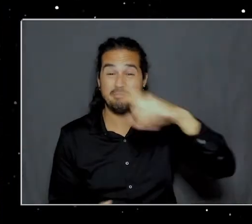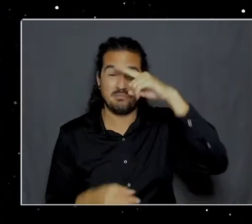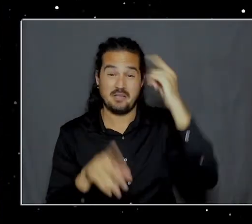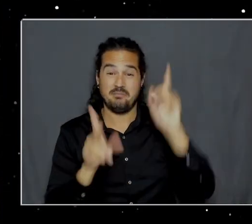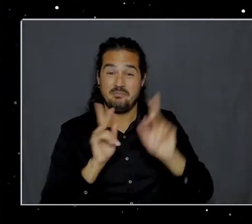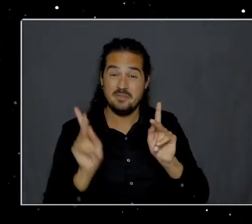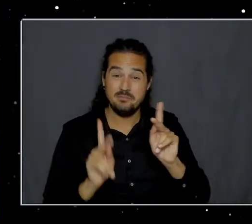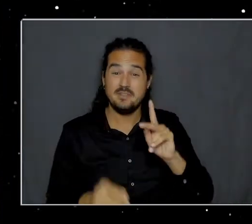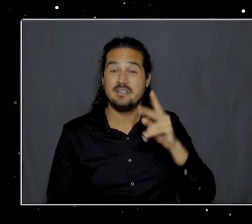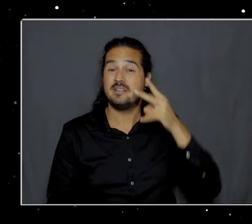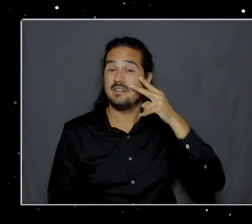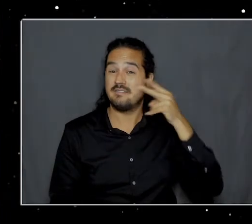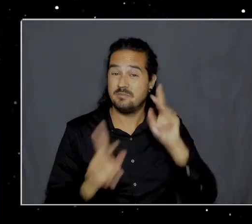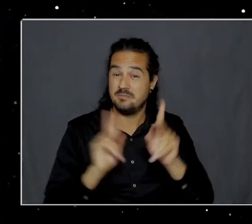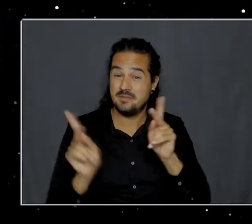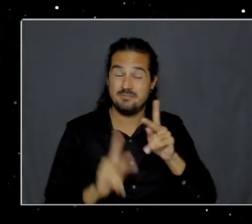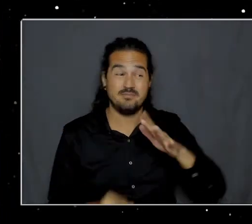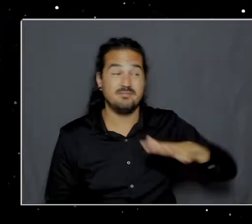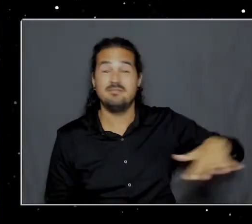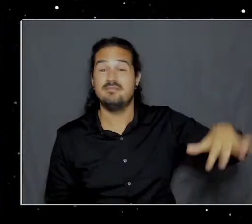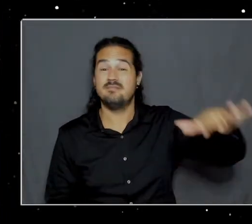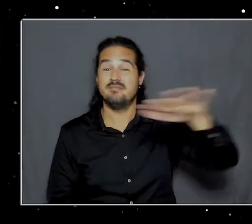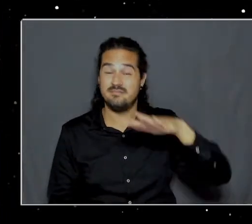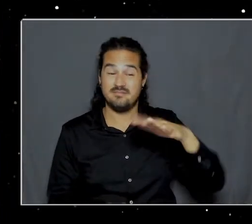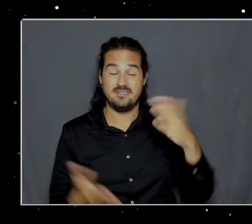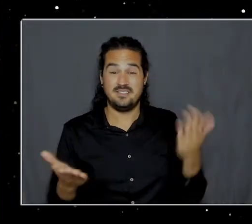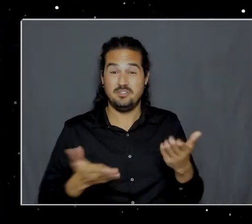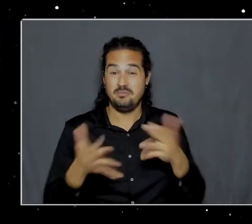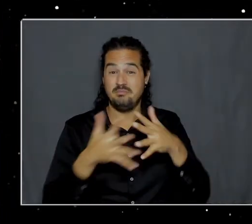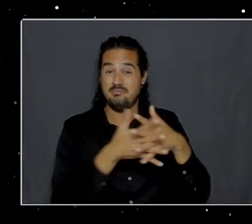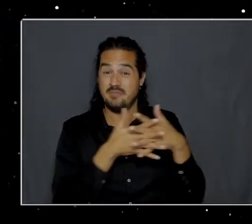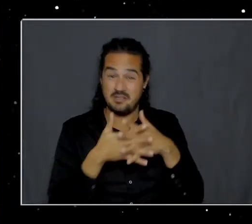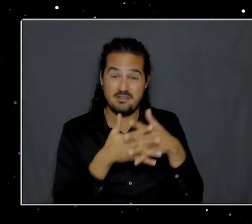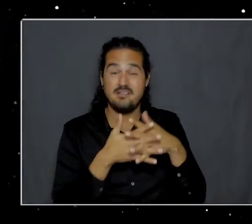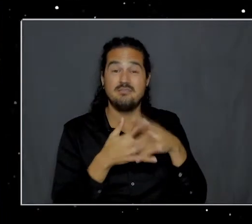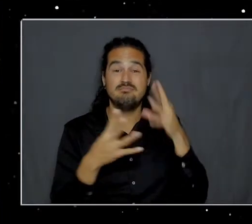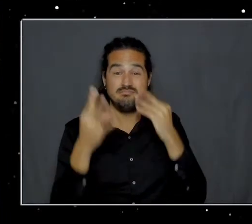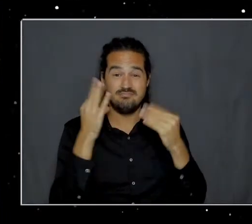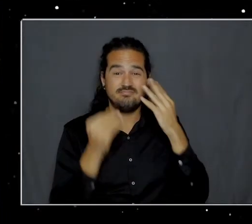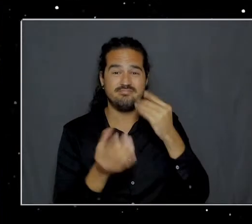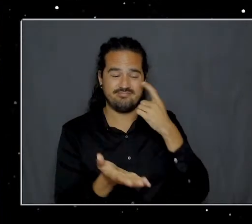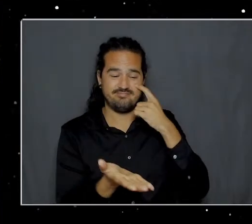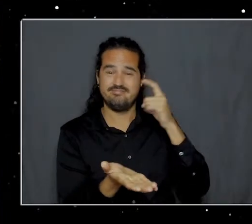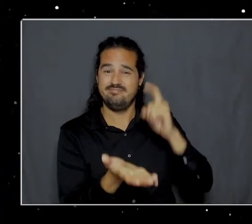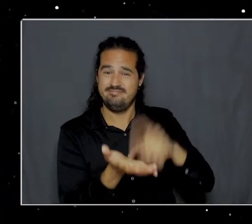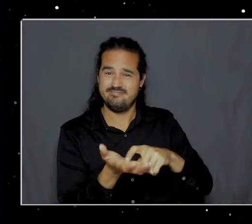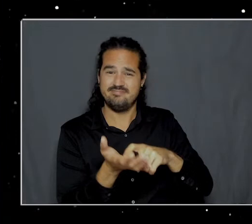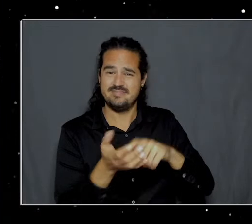PEOPLE, MANY, MANY PEOPLE IN THIS COUNTRY, IT STRIKES ME THAT